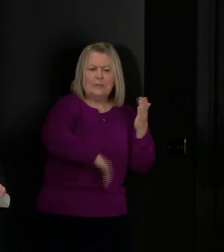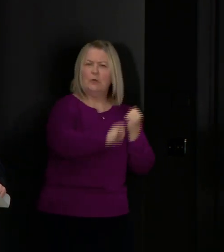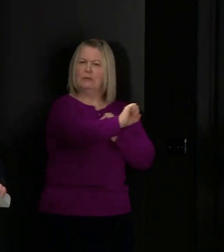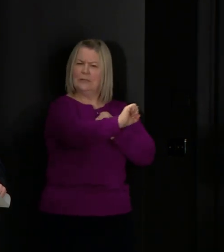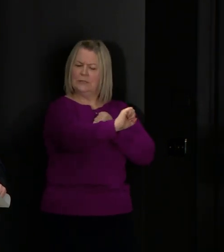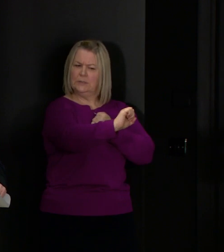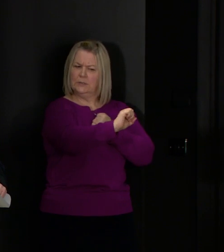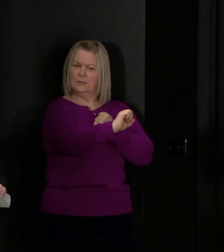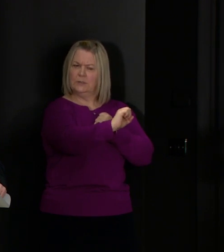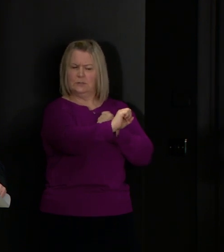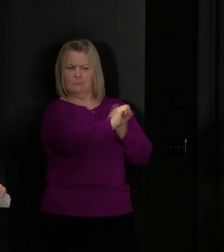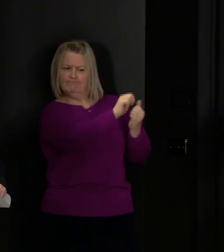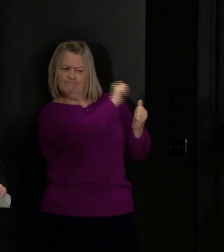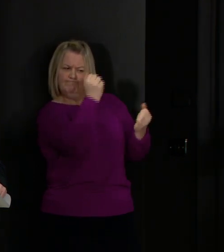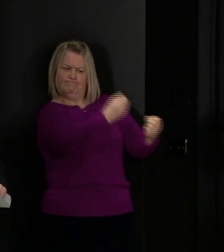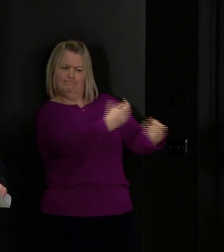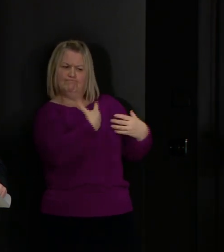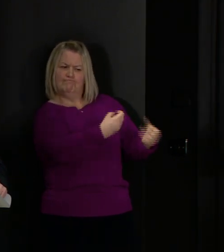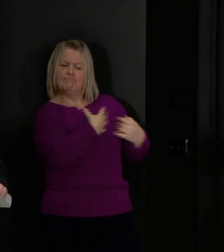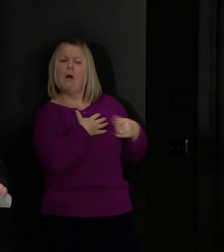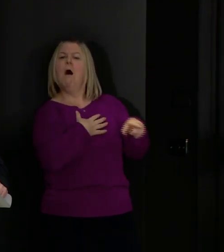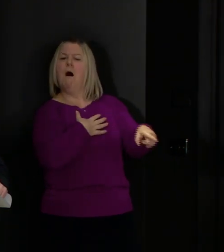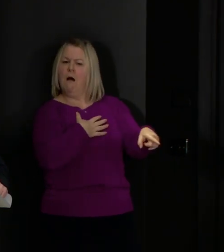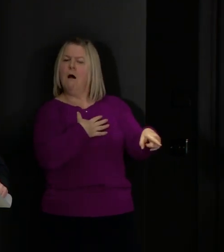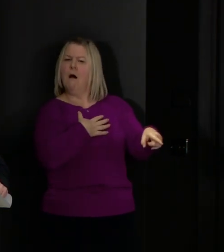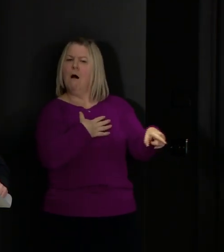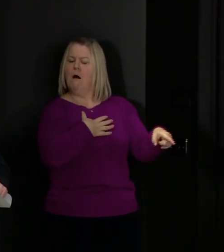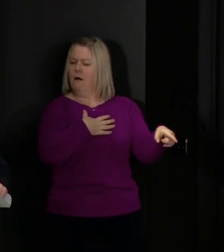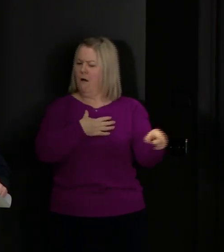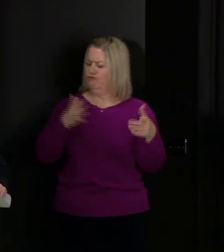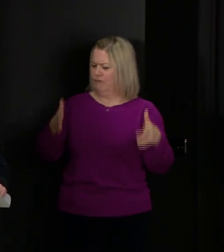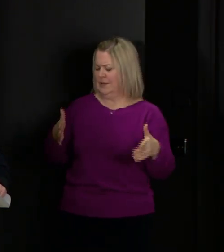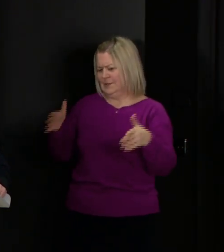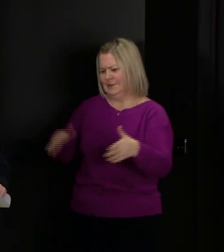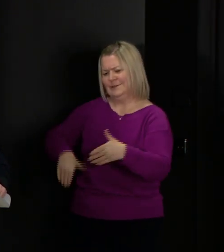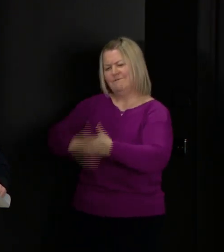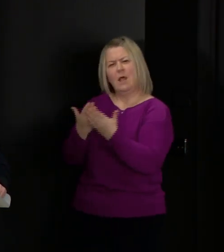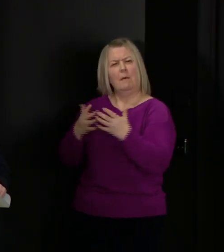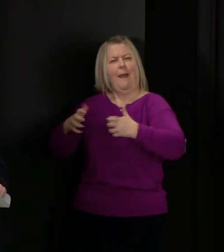about that experience, into how we develop things further. I wanted to